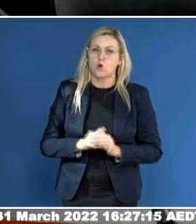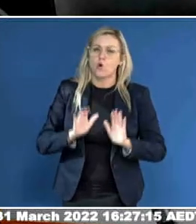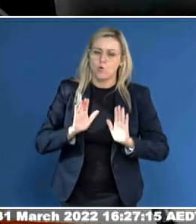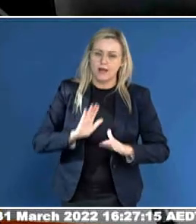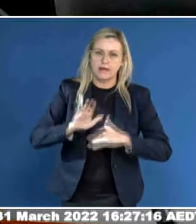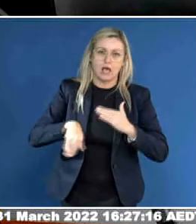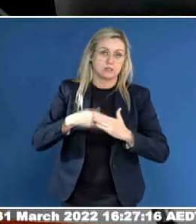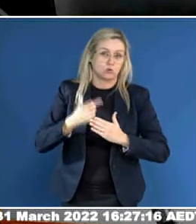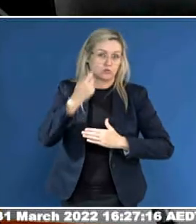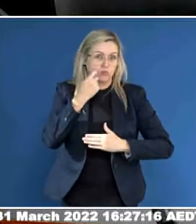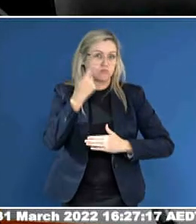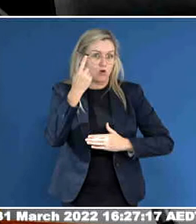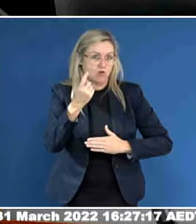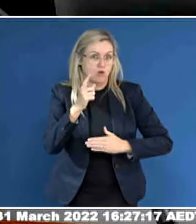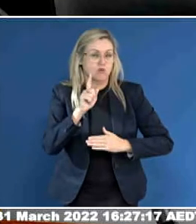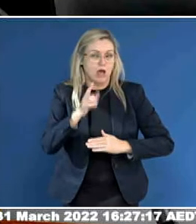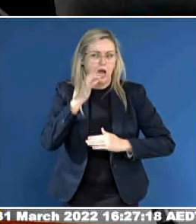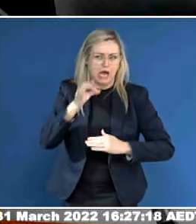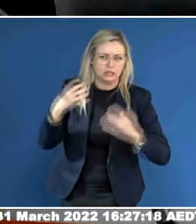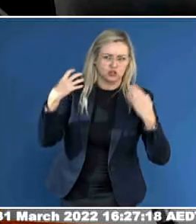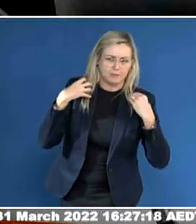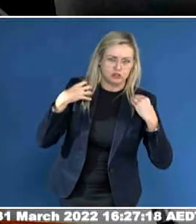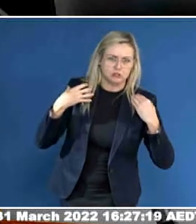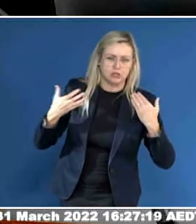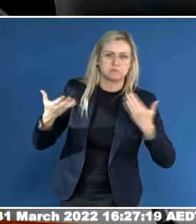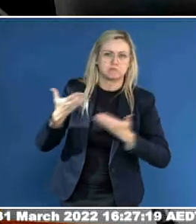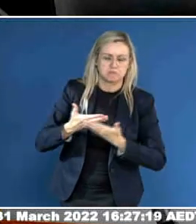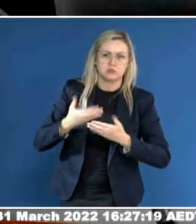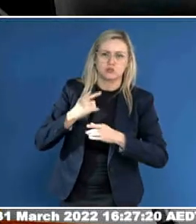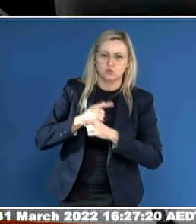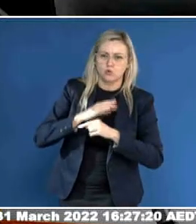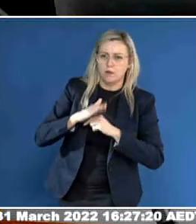make provision for discussions to occur about what additional documents need to be